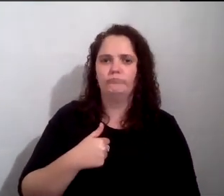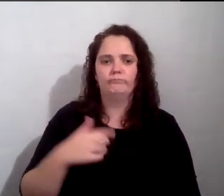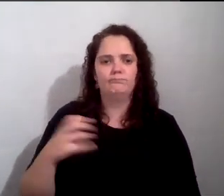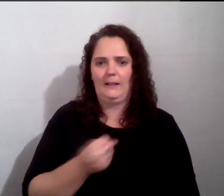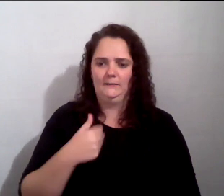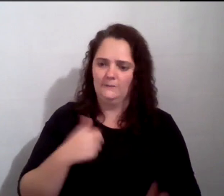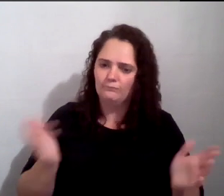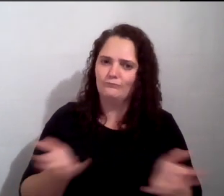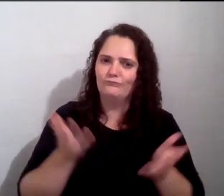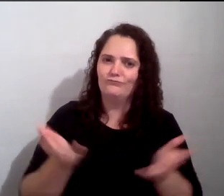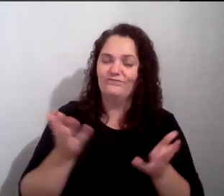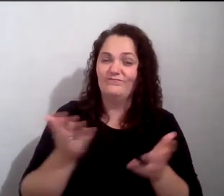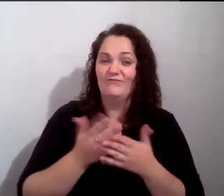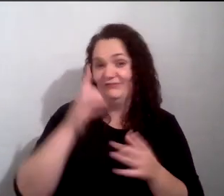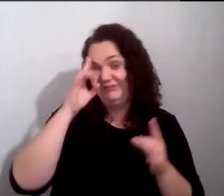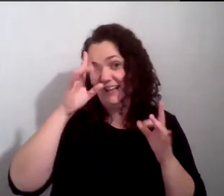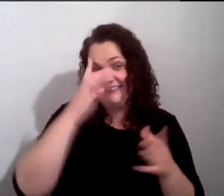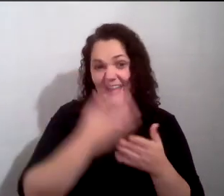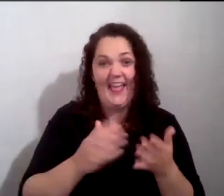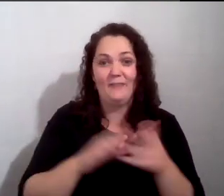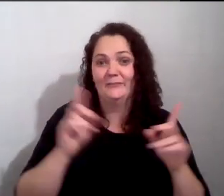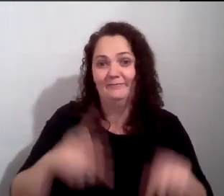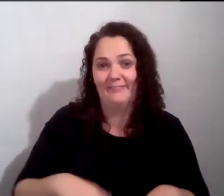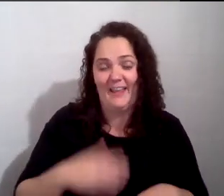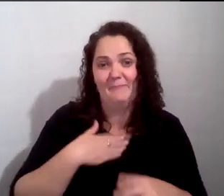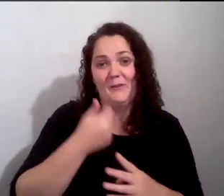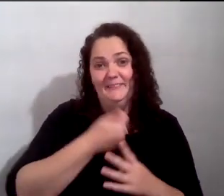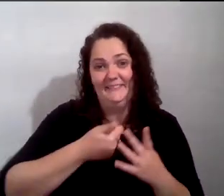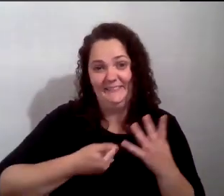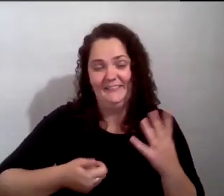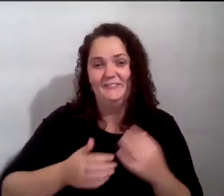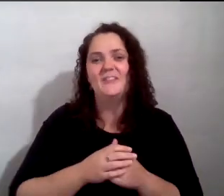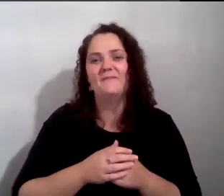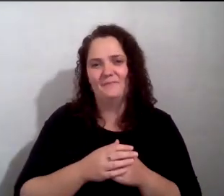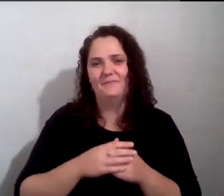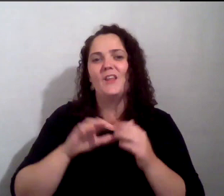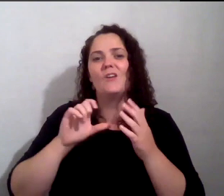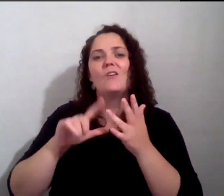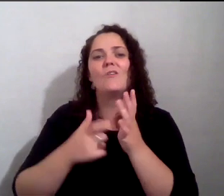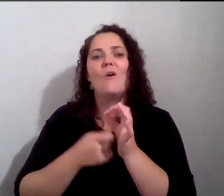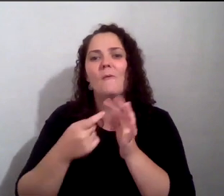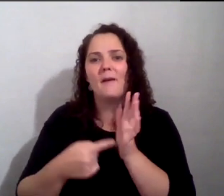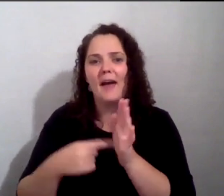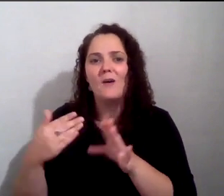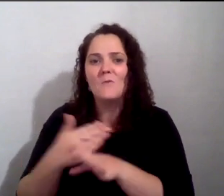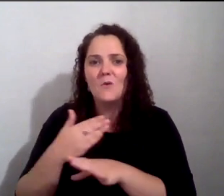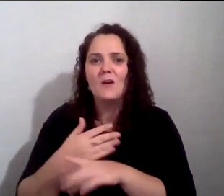really banal kind of a starting point for a series of paintings in a way. So anyway I took a collection of Corbet’s